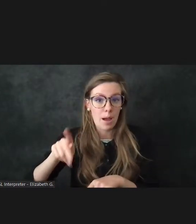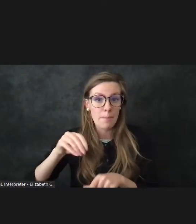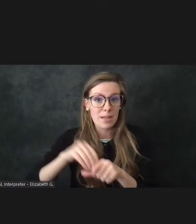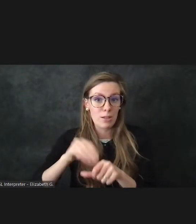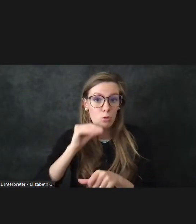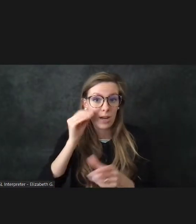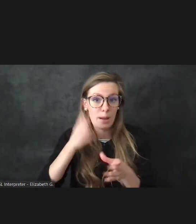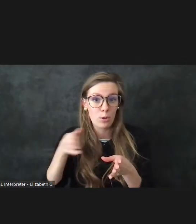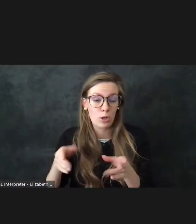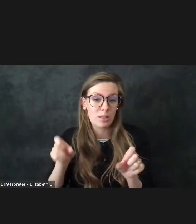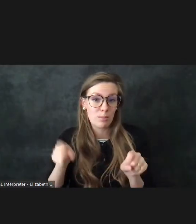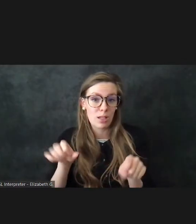The.